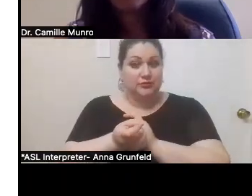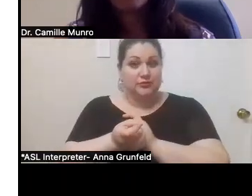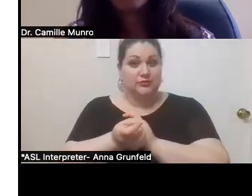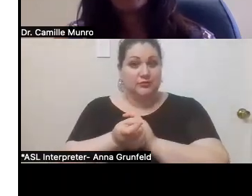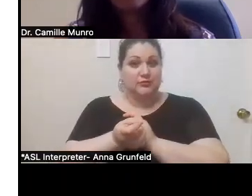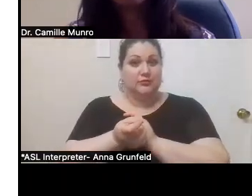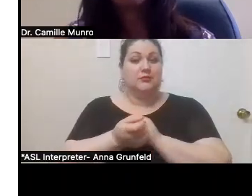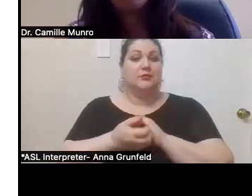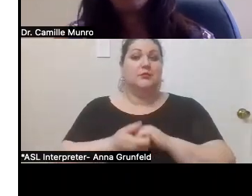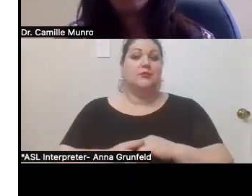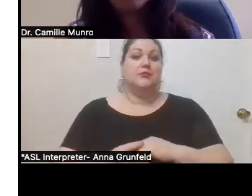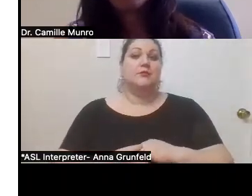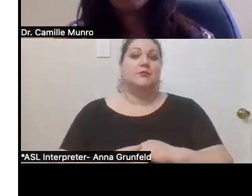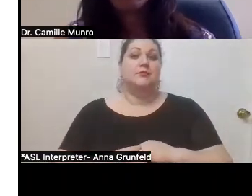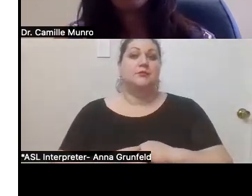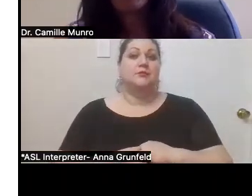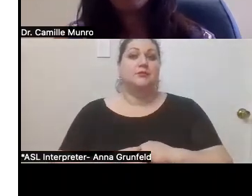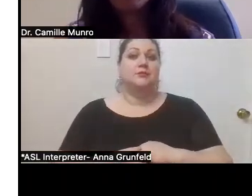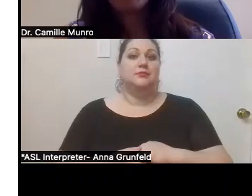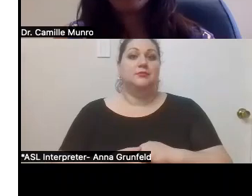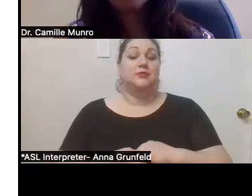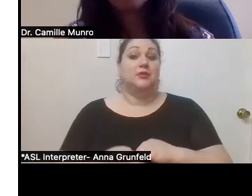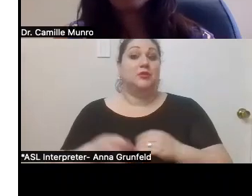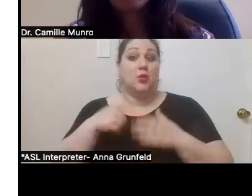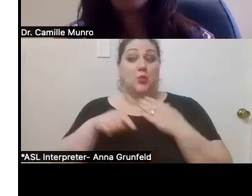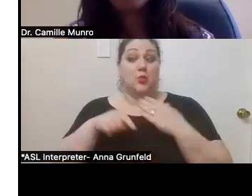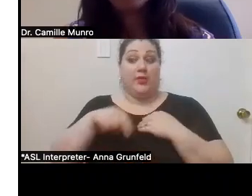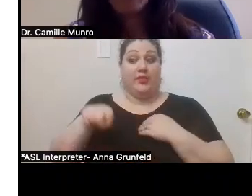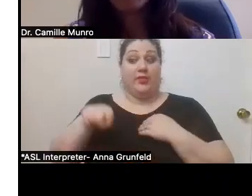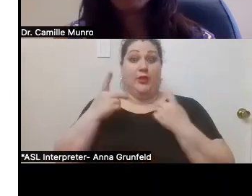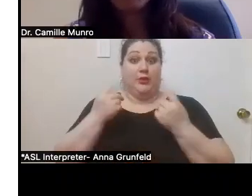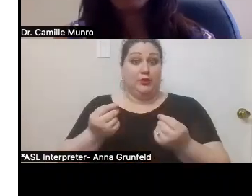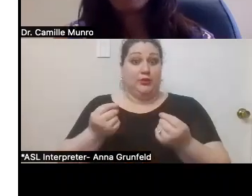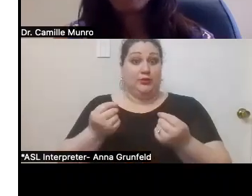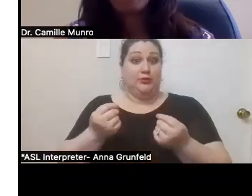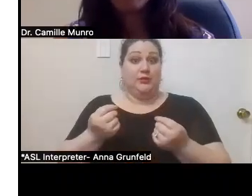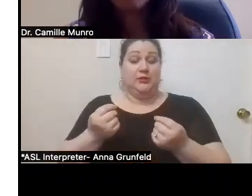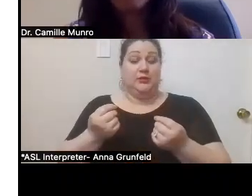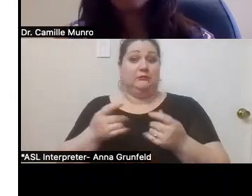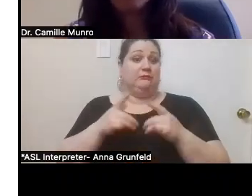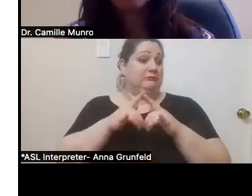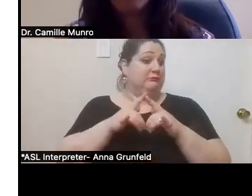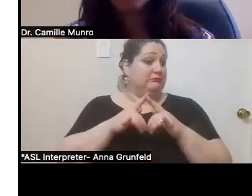even what they're doing while they're in medical school is equitable and fair for each other.